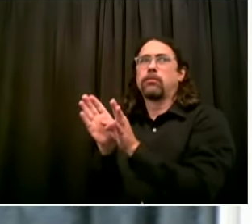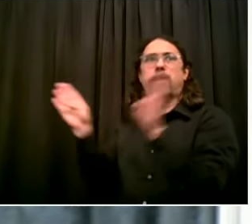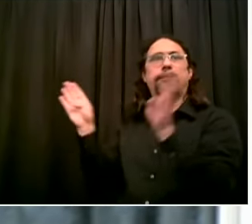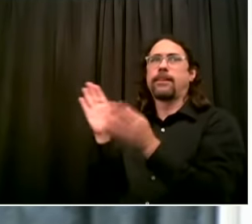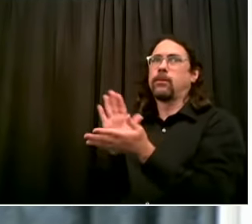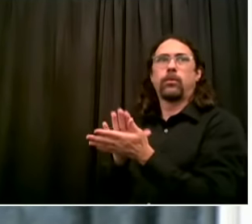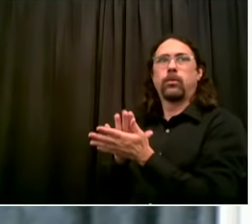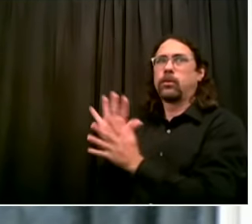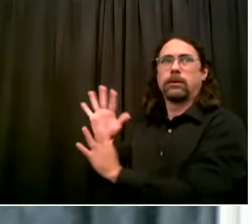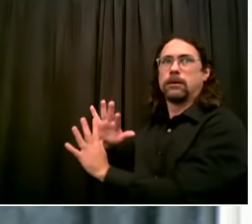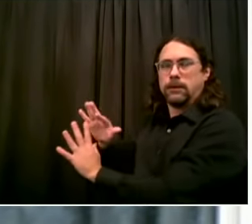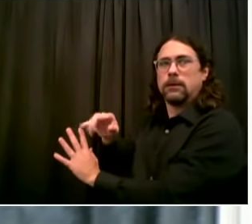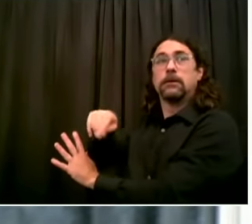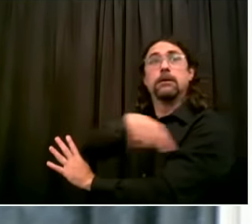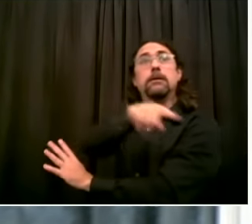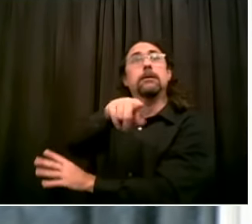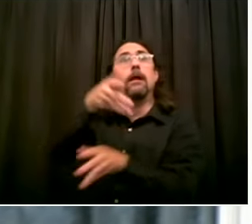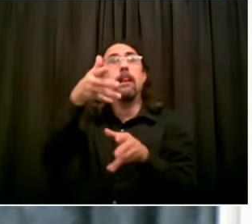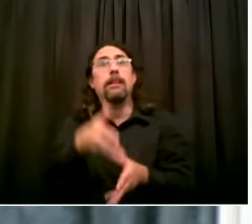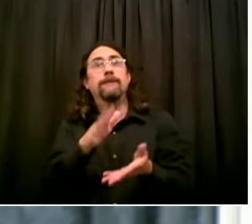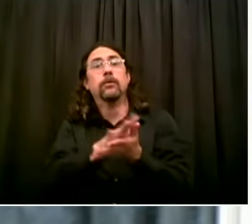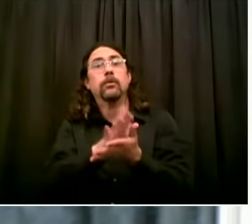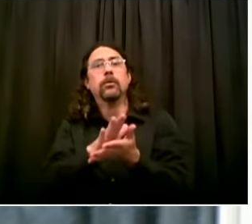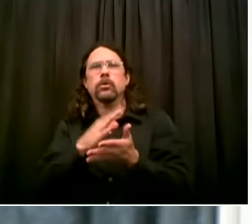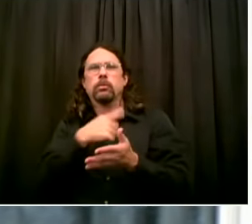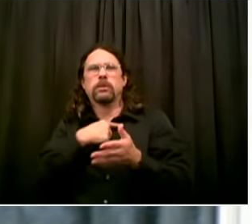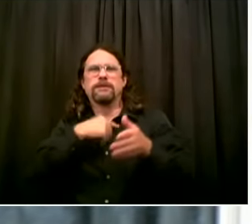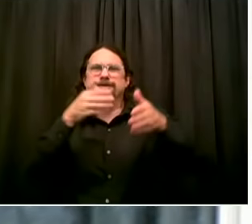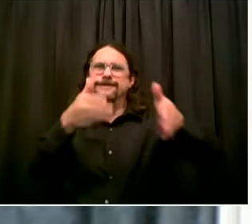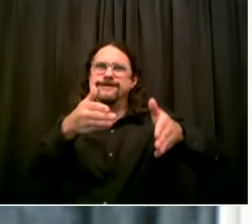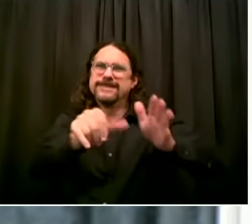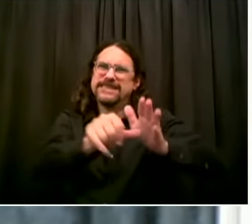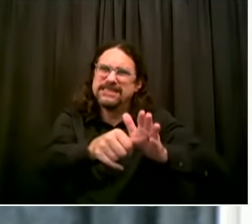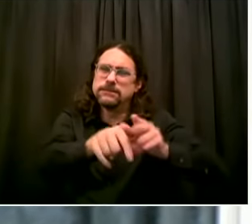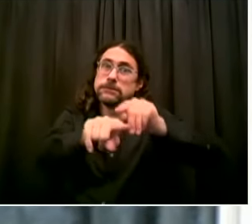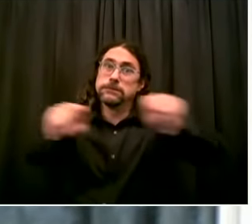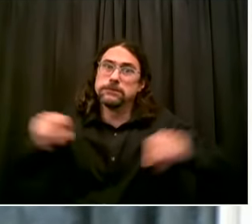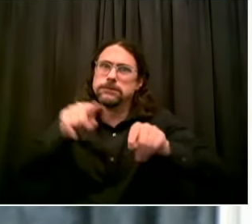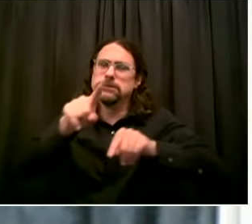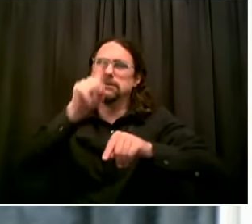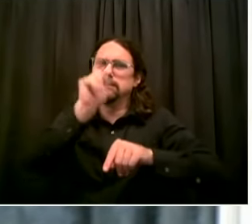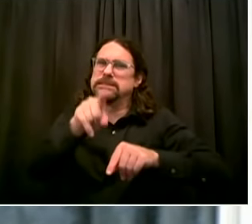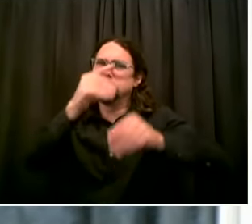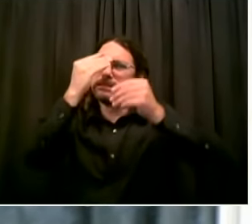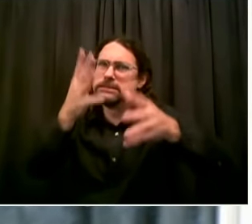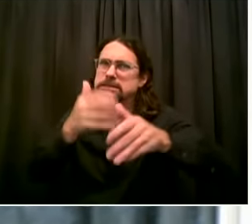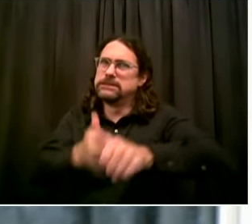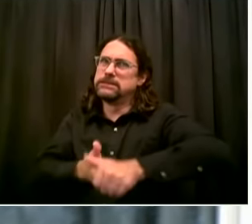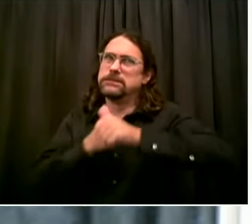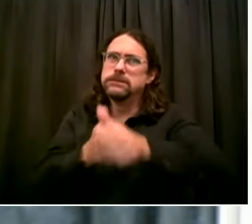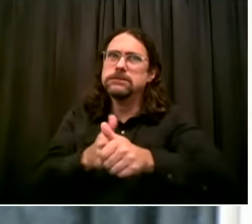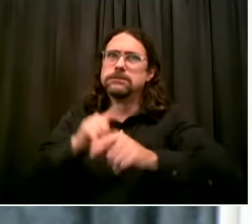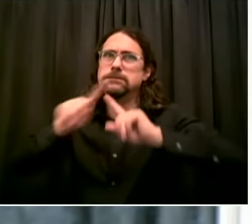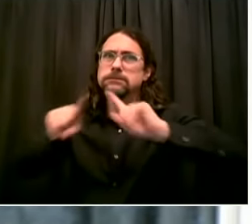MAYOR. AS THE MAYOR SAID WE ARE DEEPLY CONCERNED ABOUT THE ALARMING INCREASE IN